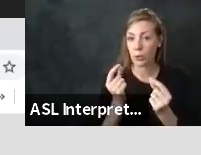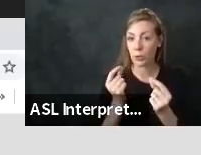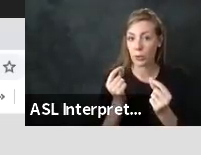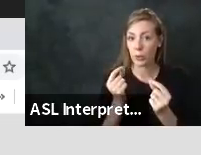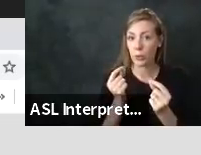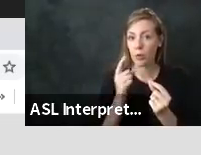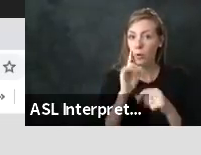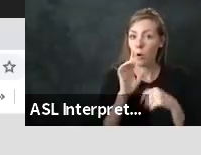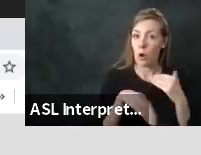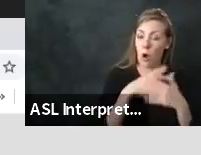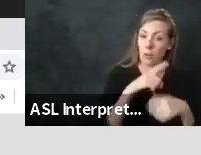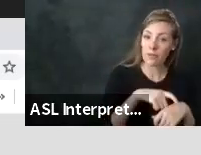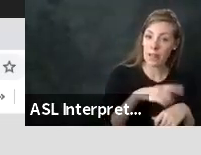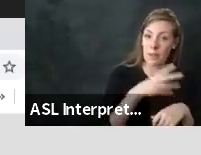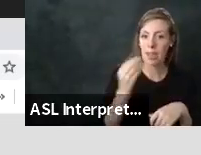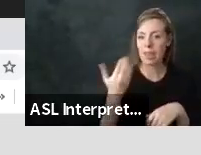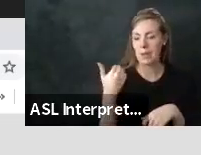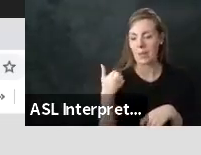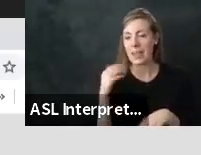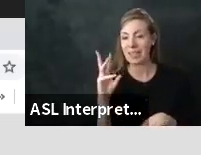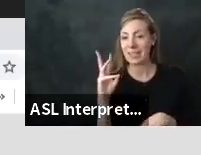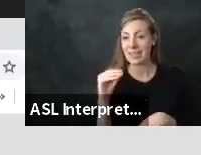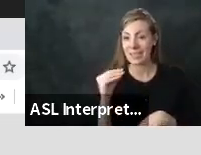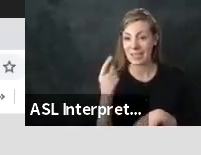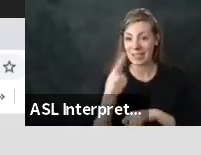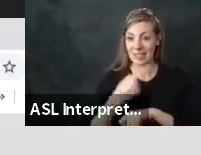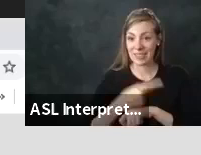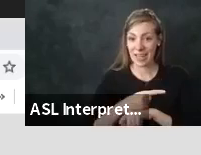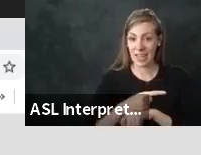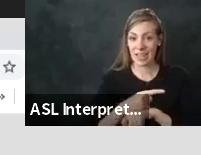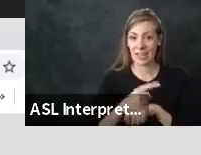what cases we've seen by occupational sector,